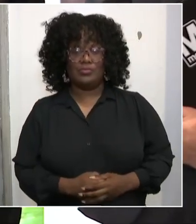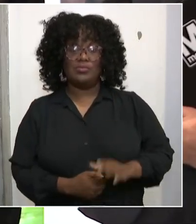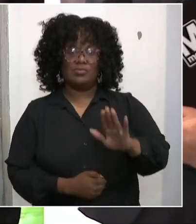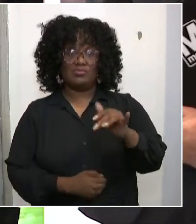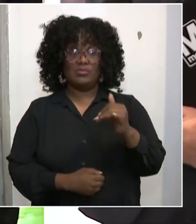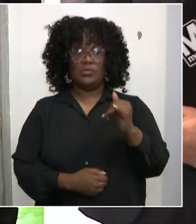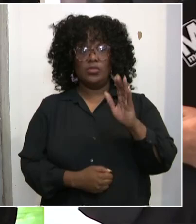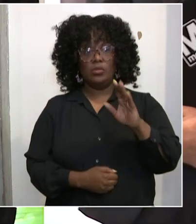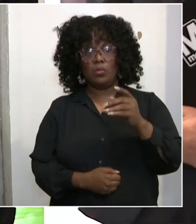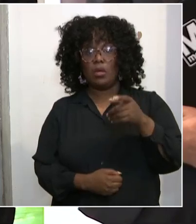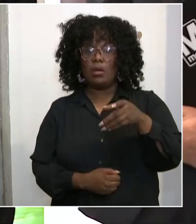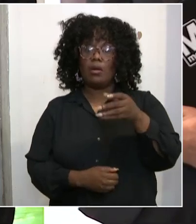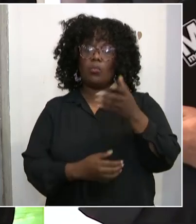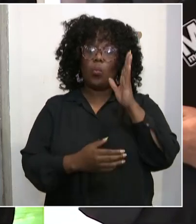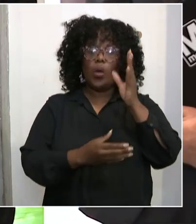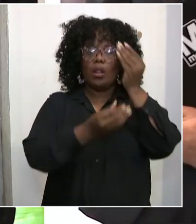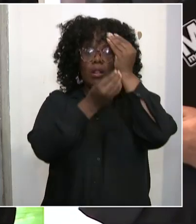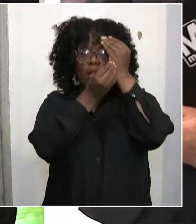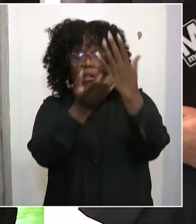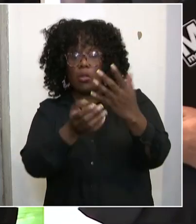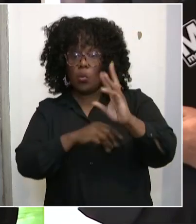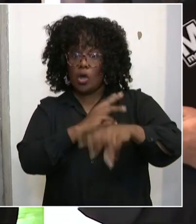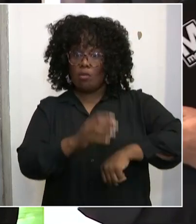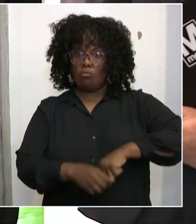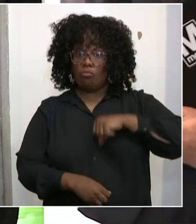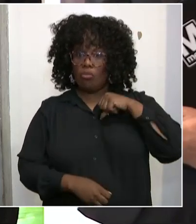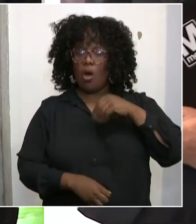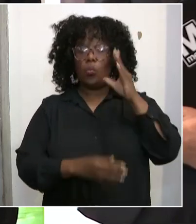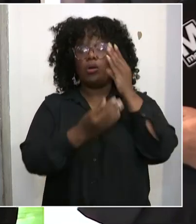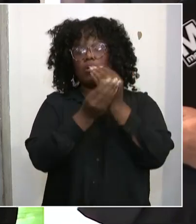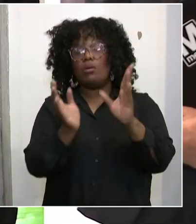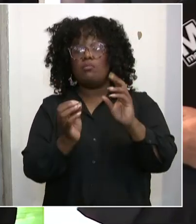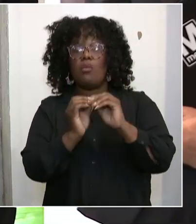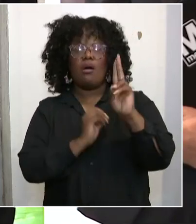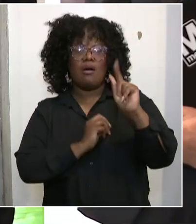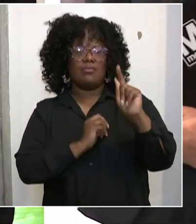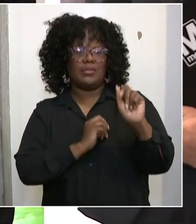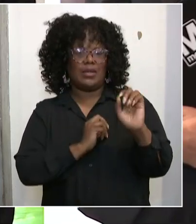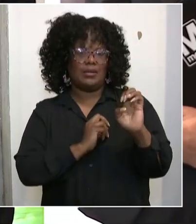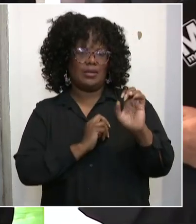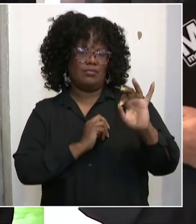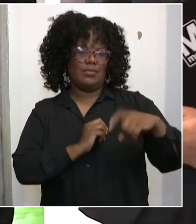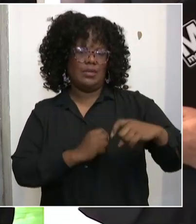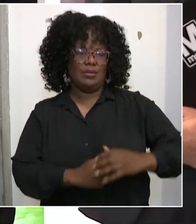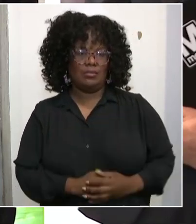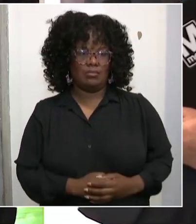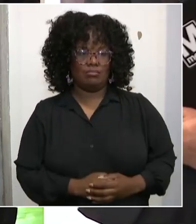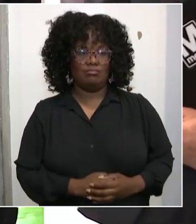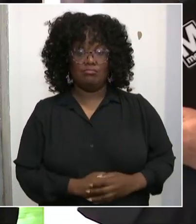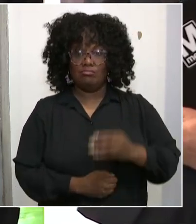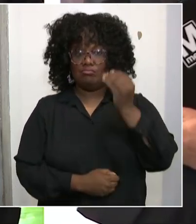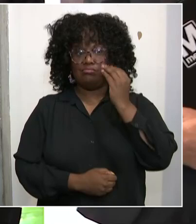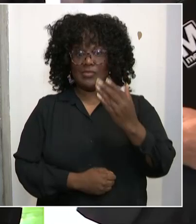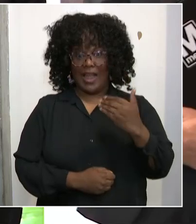HEMA has set up the Alert DC and NixL text messaging services that the mayor talked about to